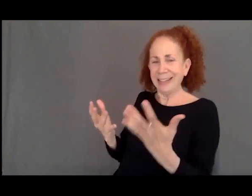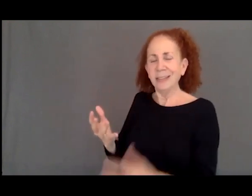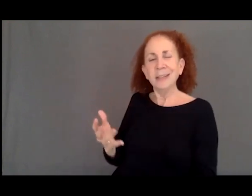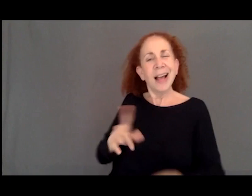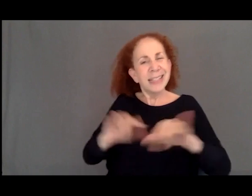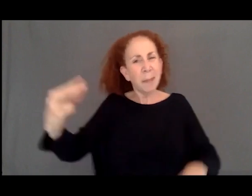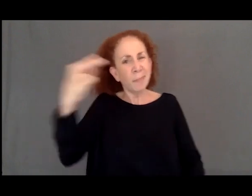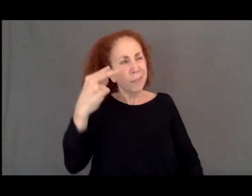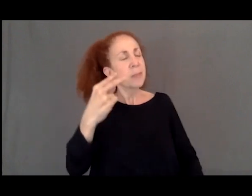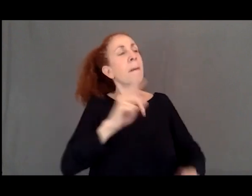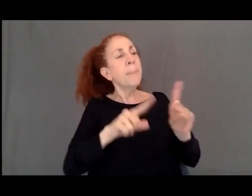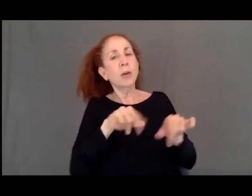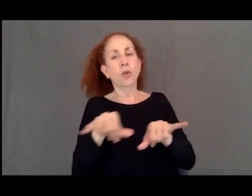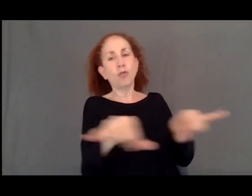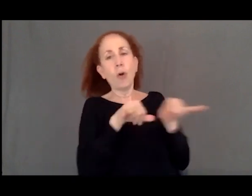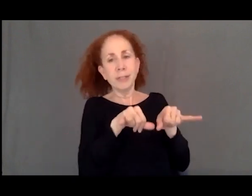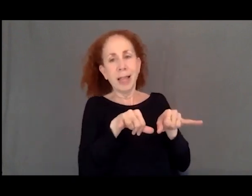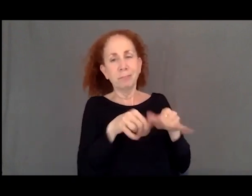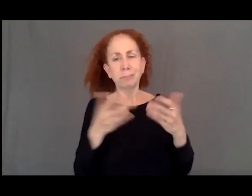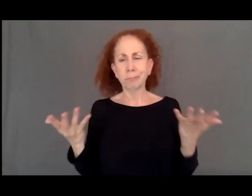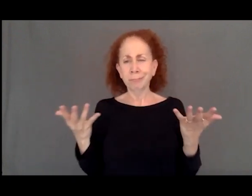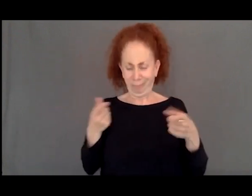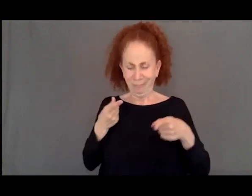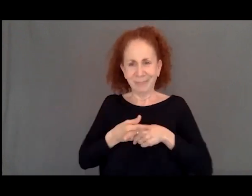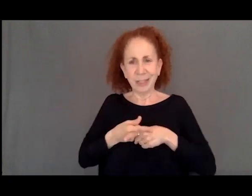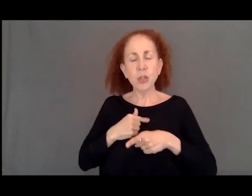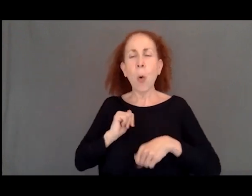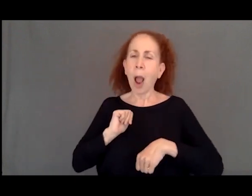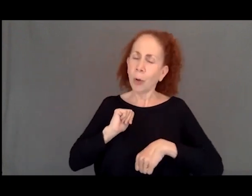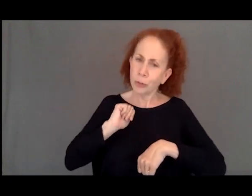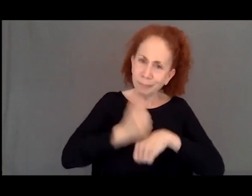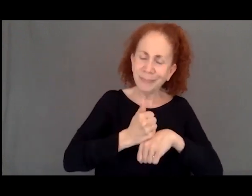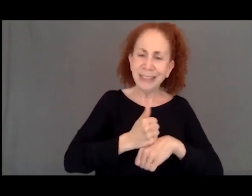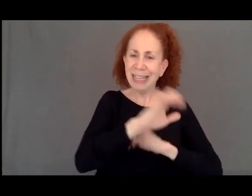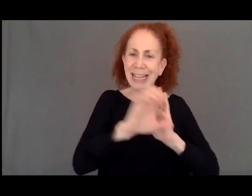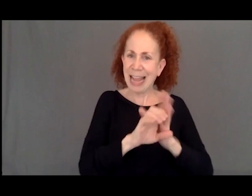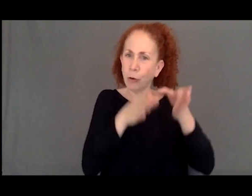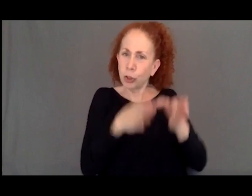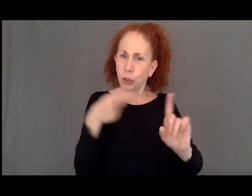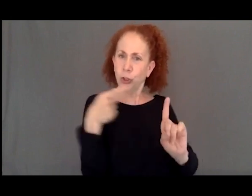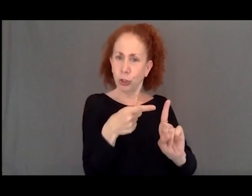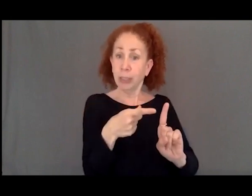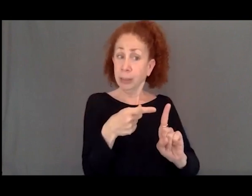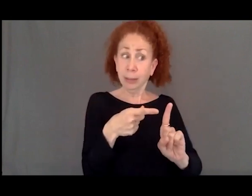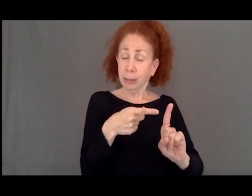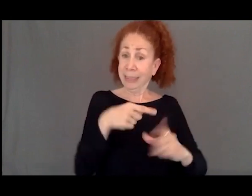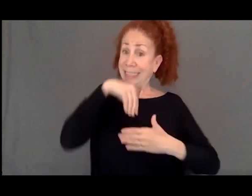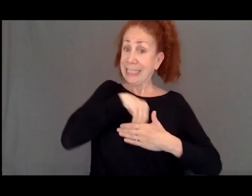And at the same time, you're all the same. And so I wanted to create a character that was an embodiment of multitudes and yet